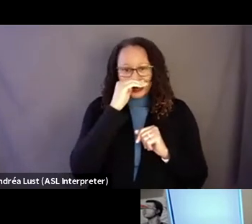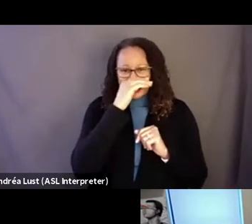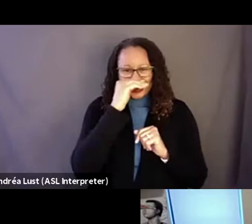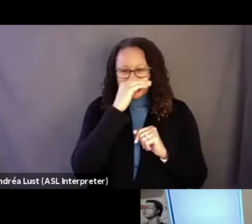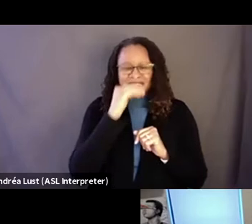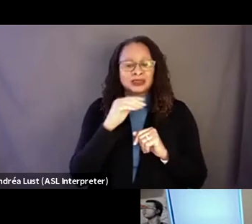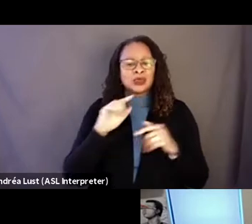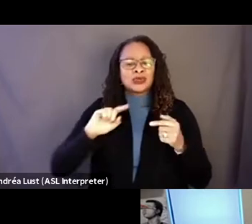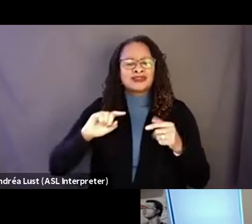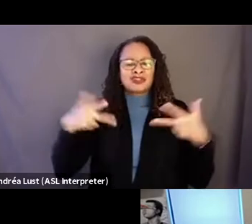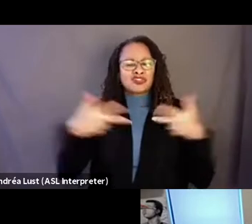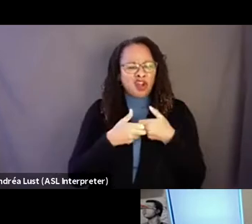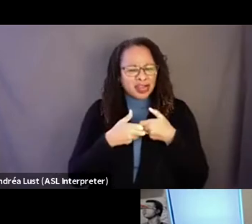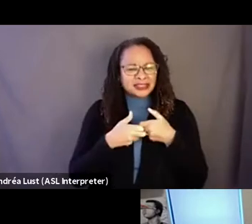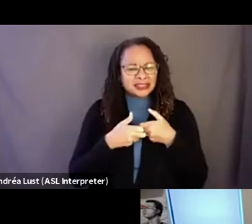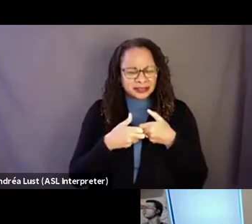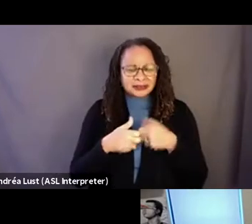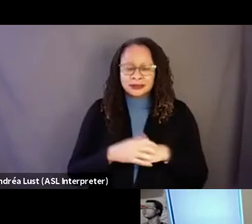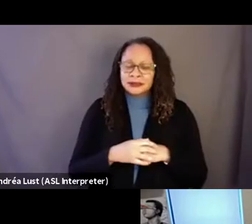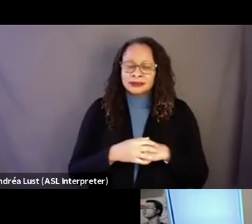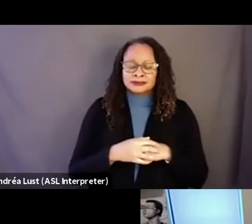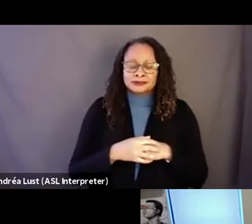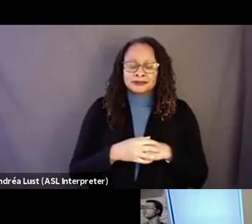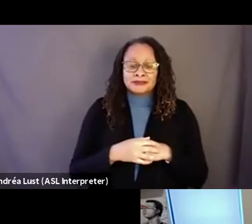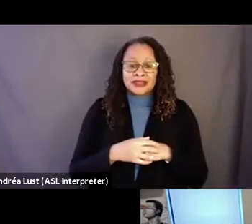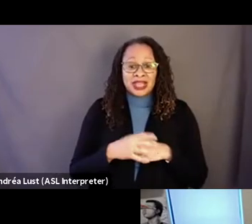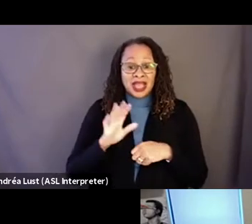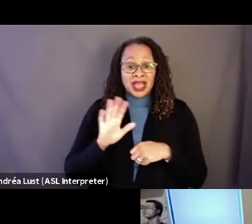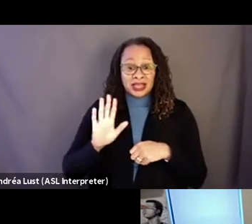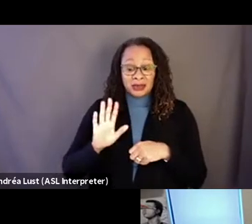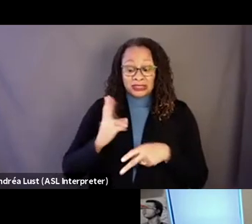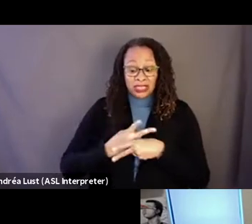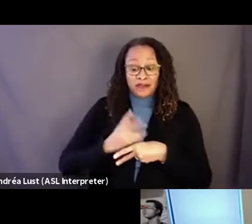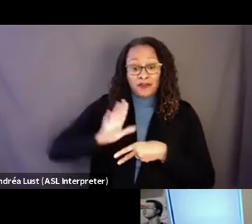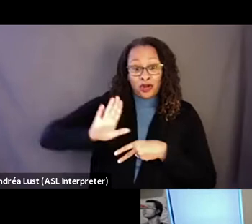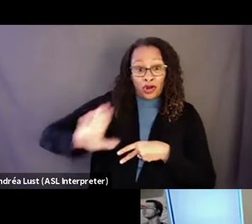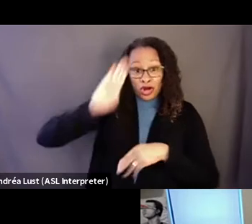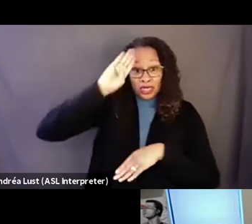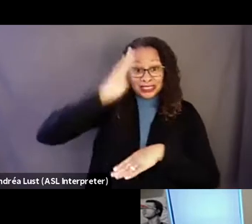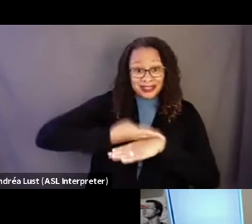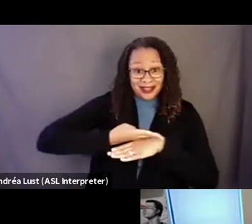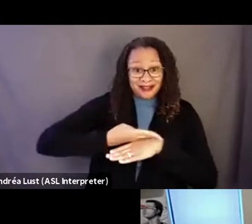in a car accident and I was taking care of her son first. And then all of a sudden it just